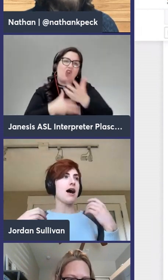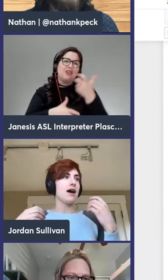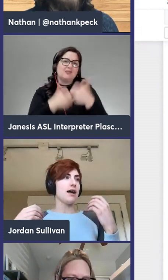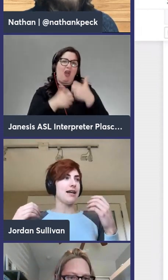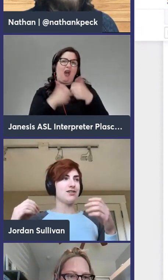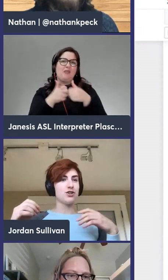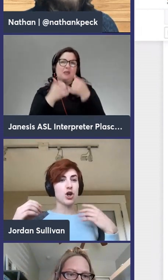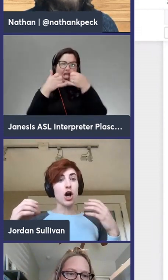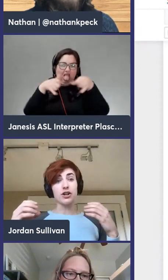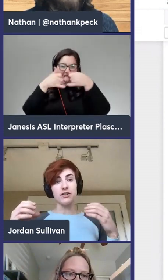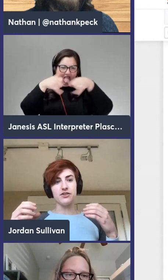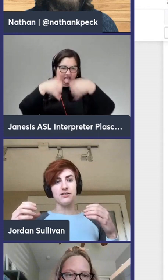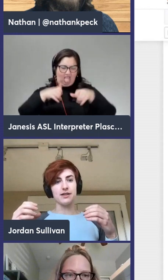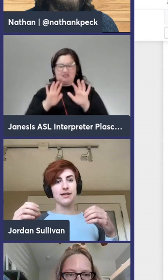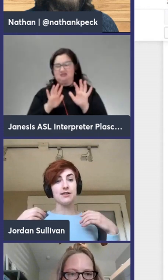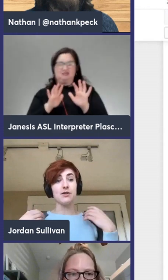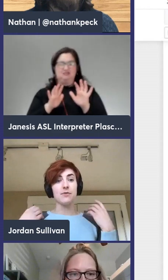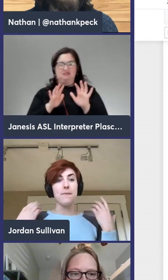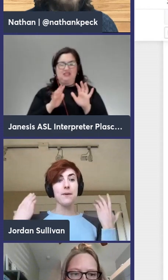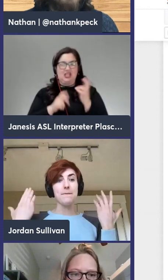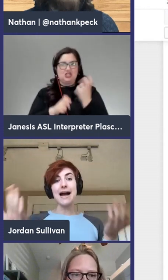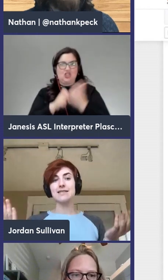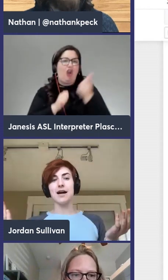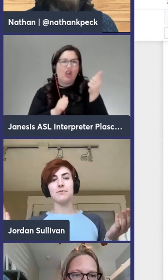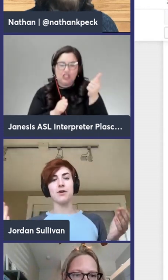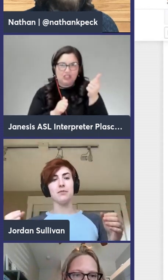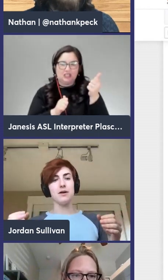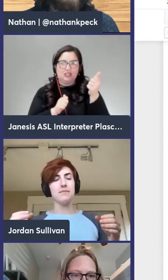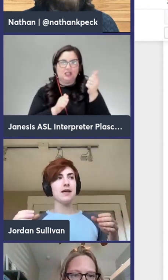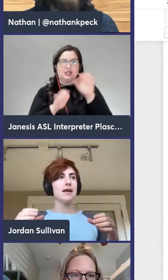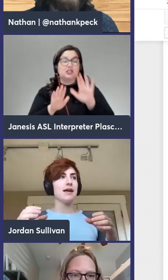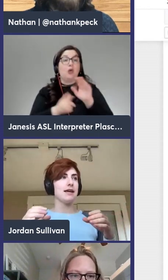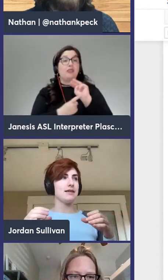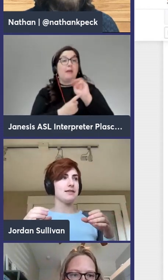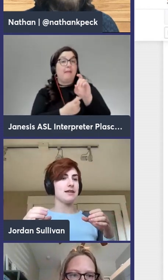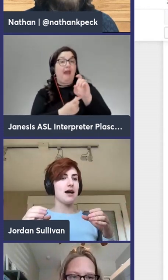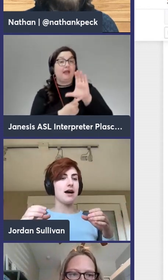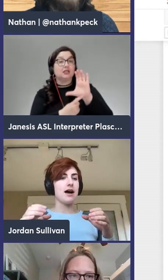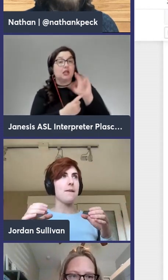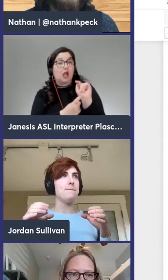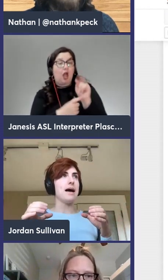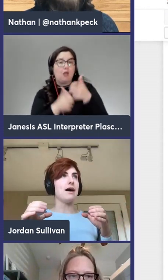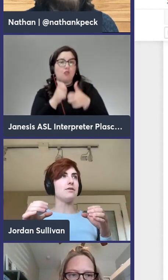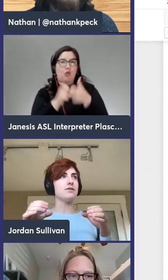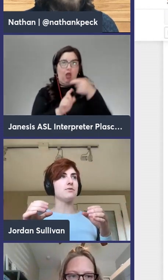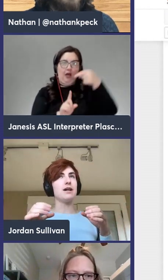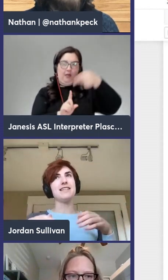and it's just harder logistically. So the Max-Cut problem is about, well,